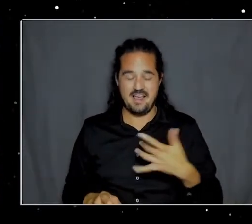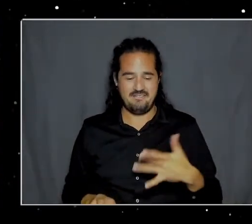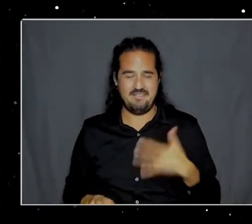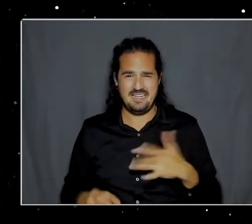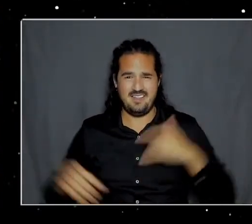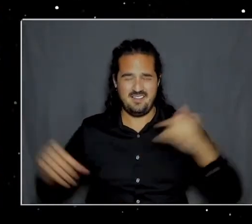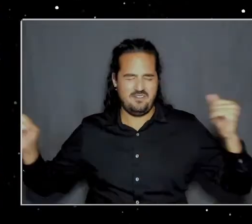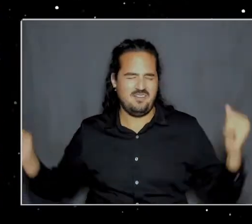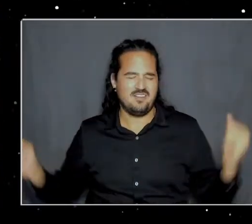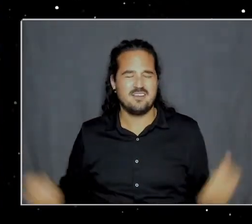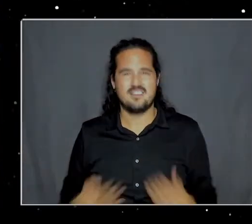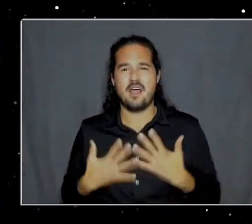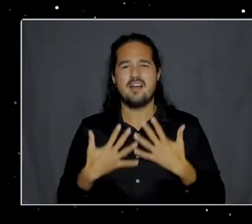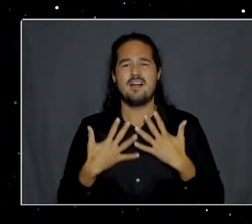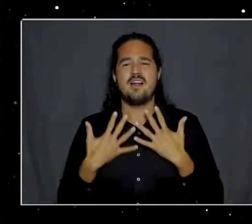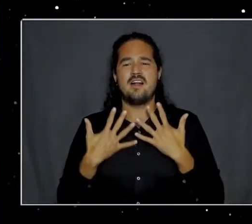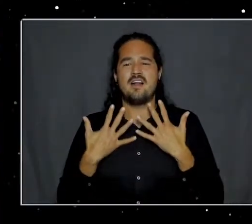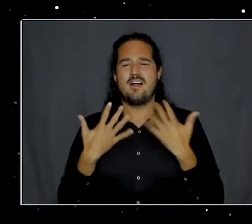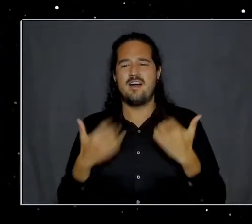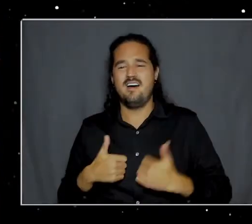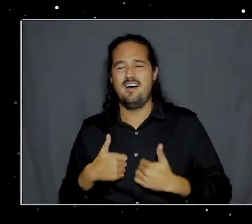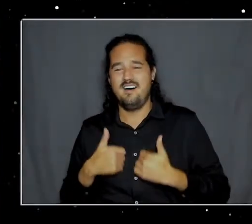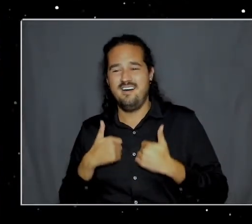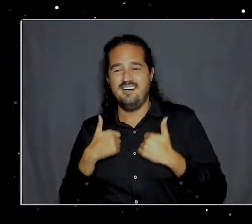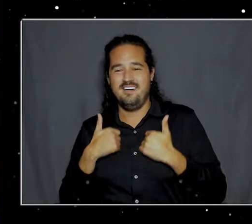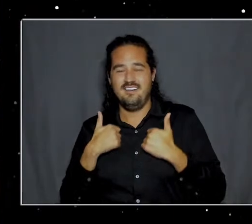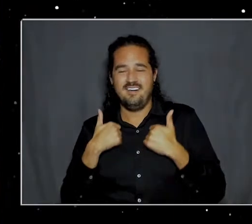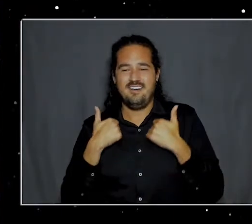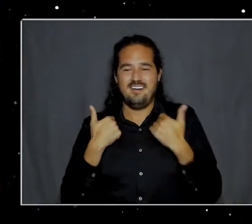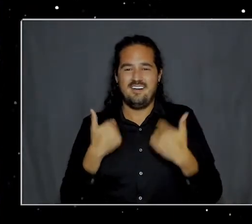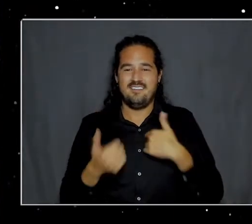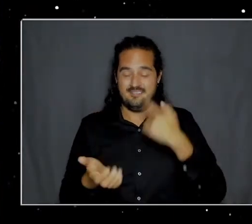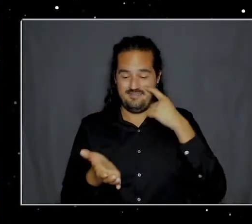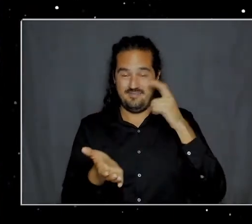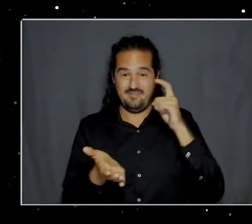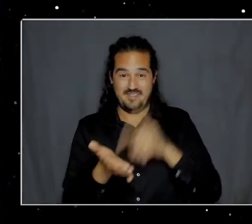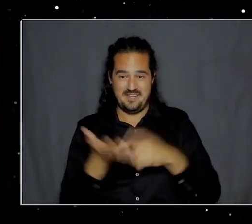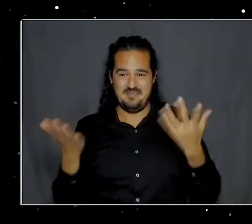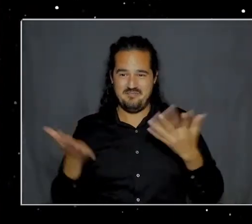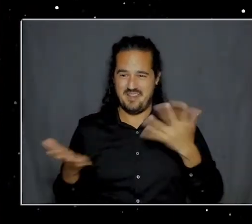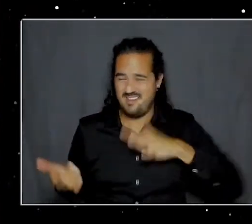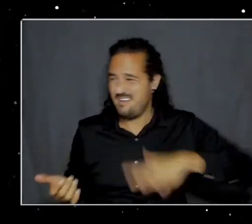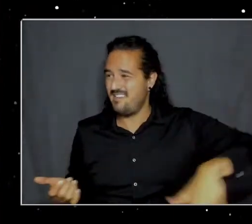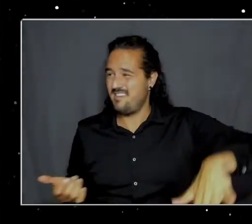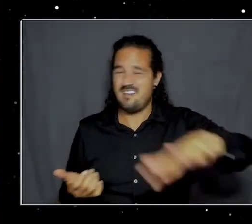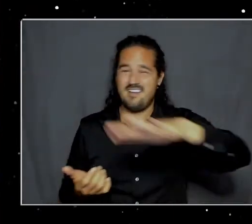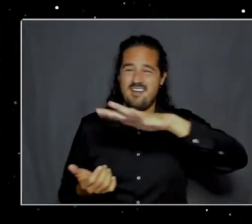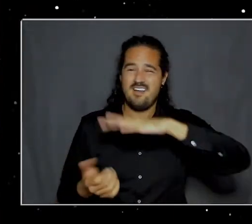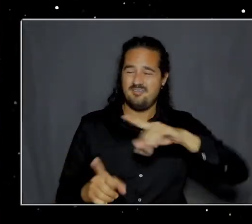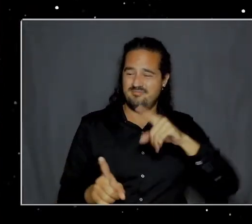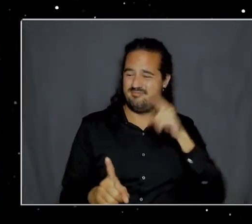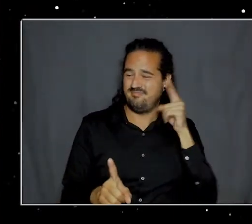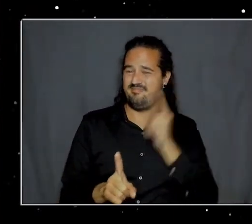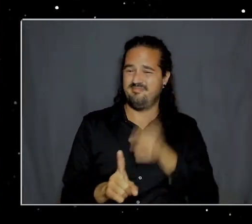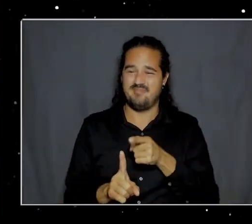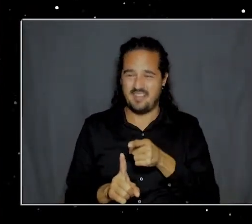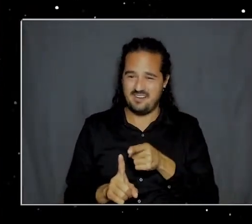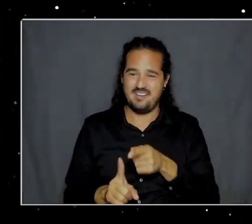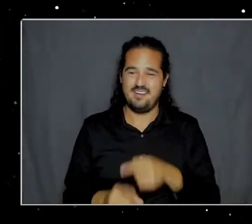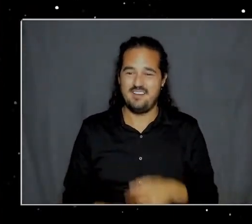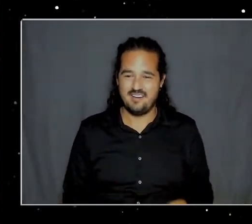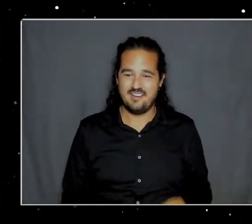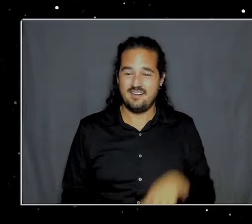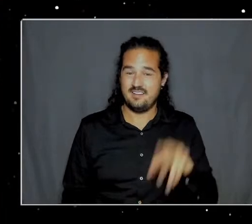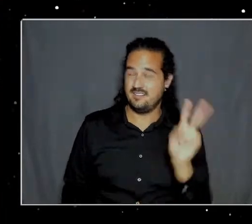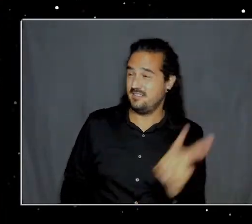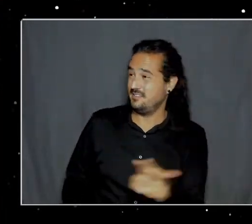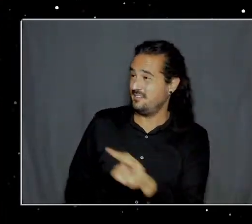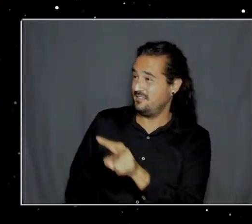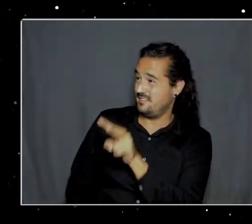I FEEL SO ALIVE